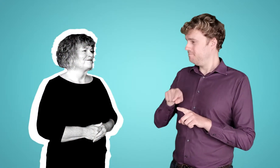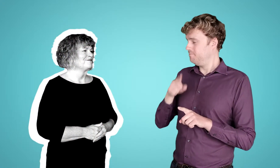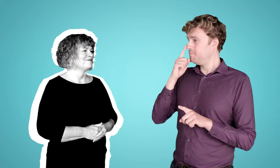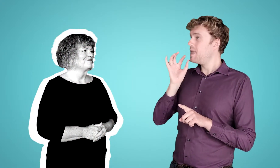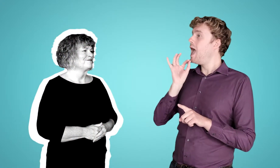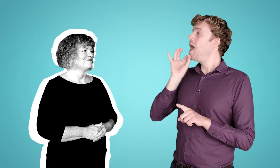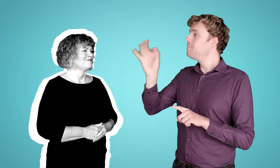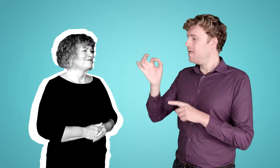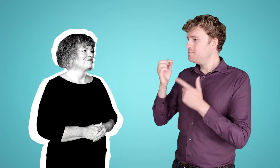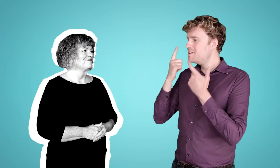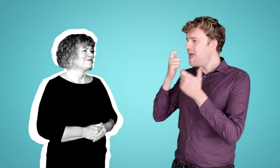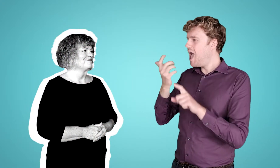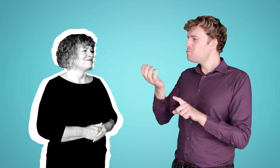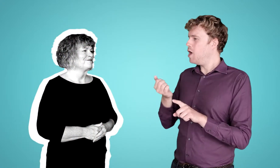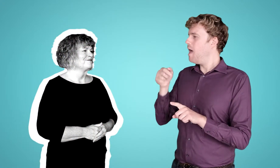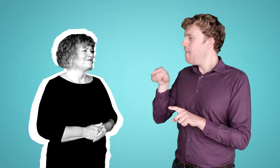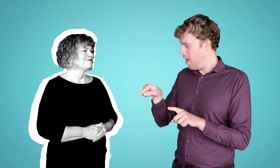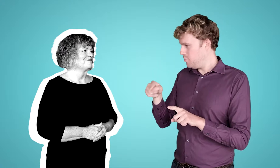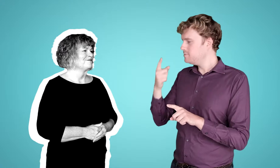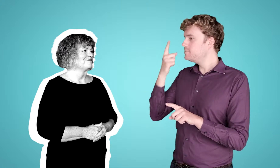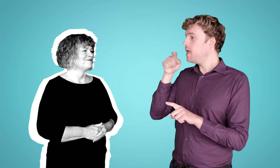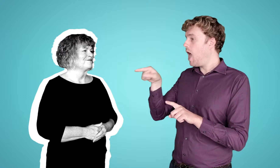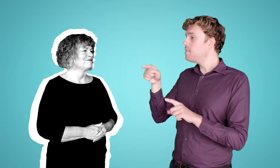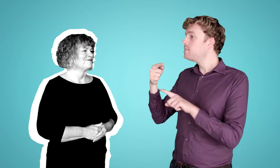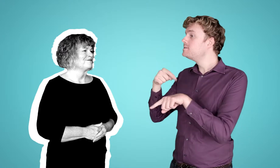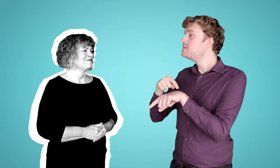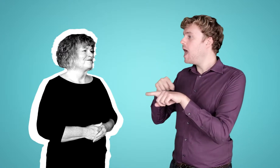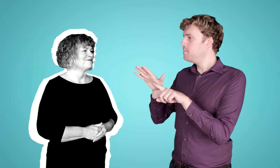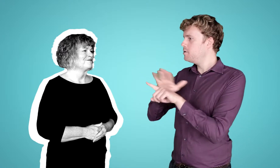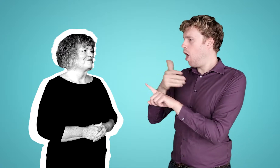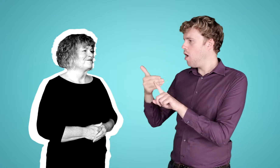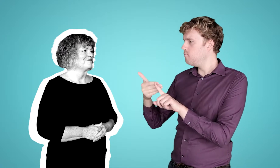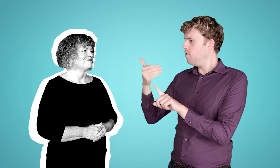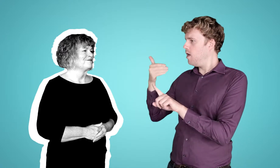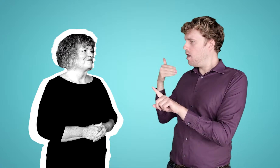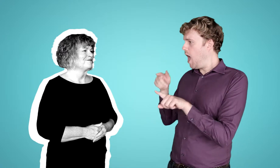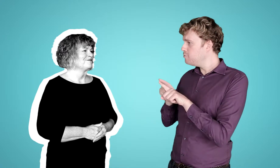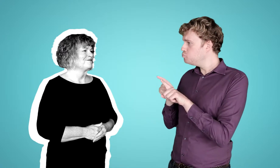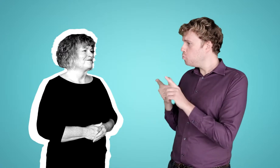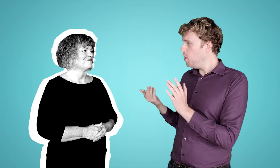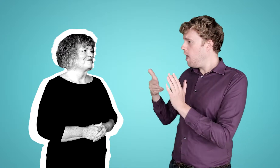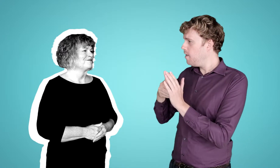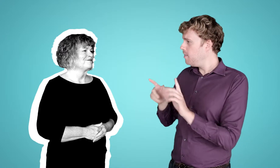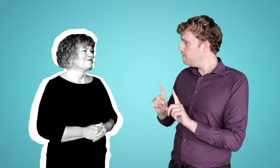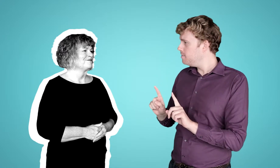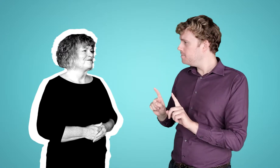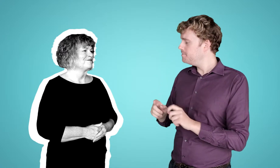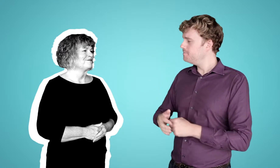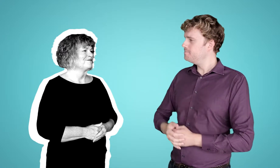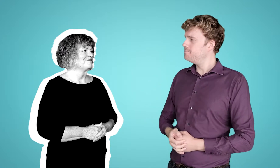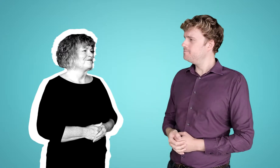Can a person backdate their application to Carer's Allowance?